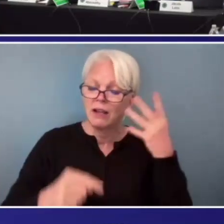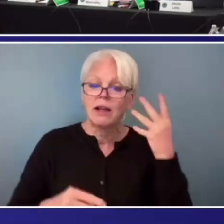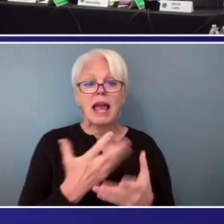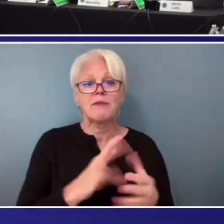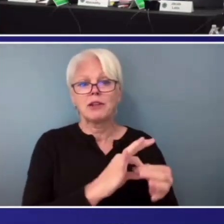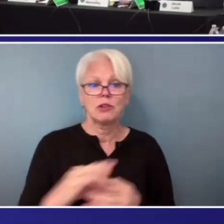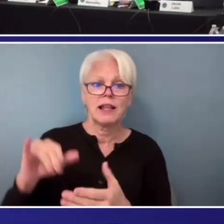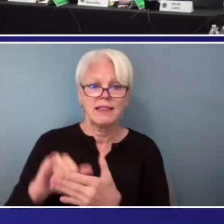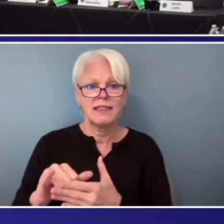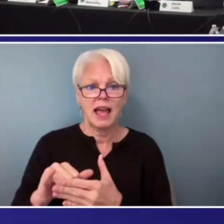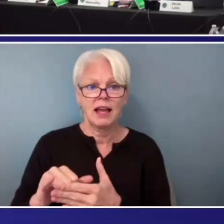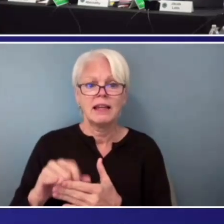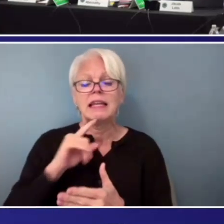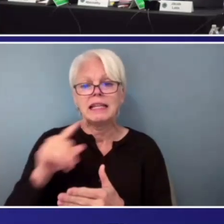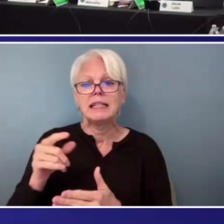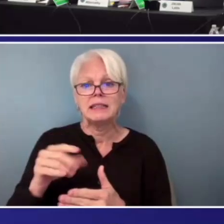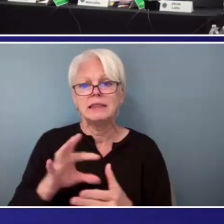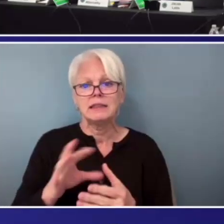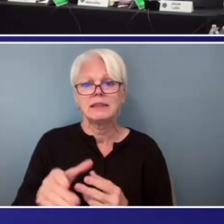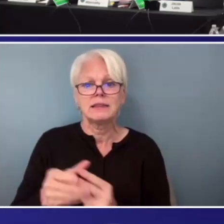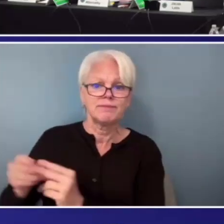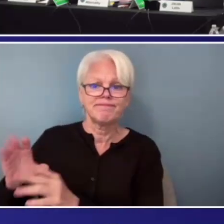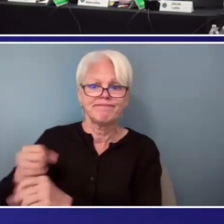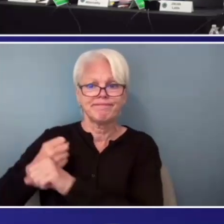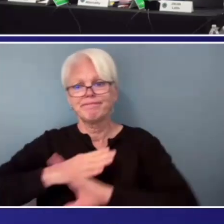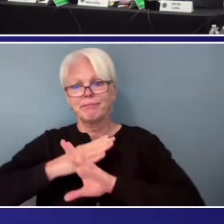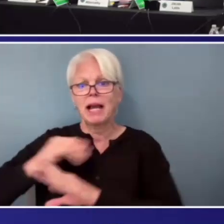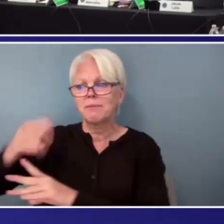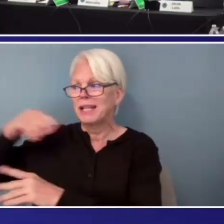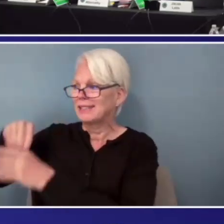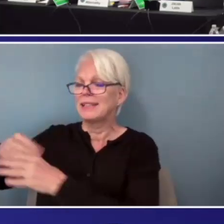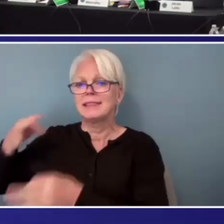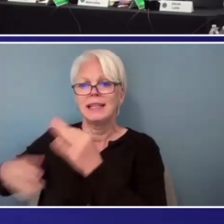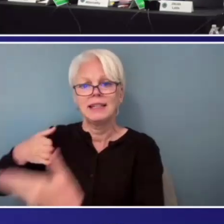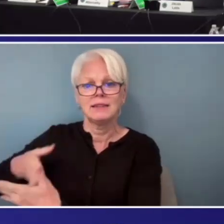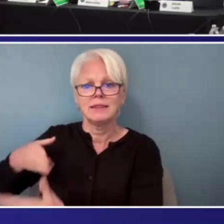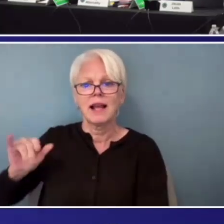enjoined. It is under litigation as well as pulling in the forgiveness pieces with